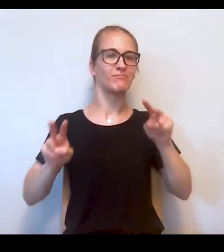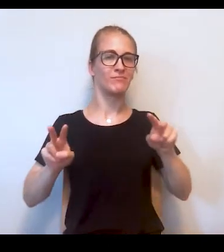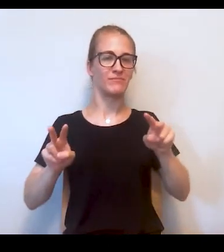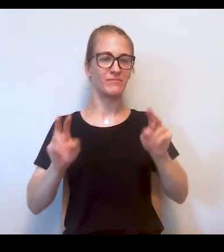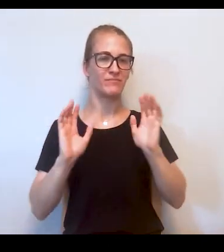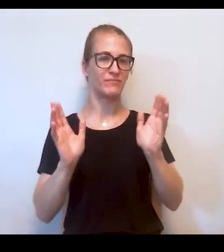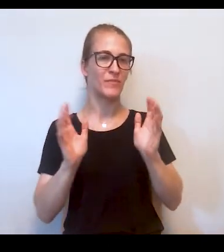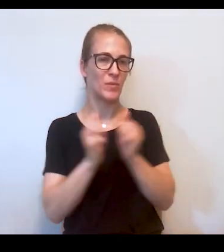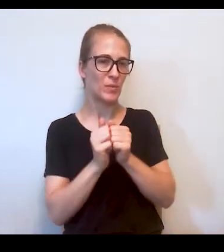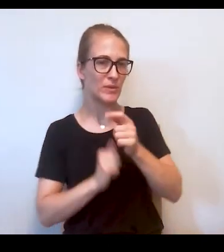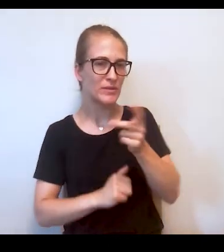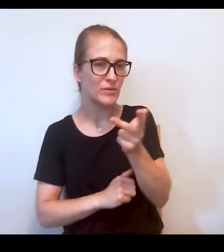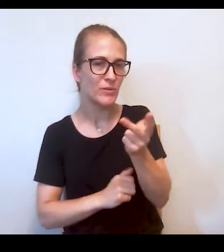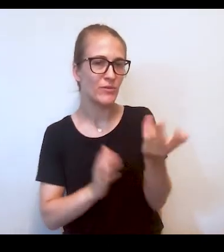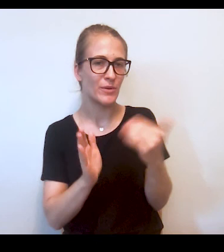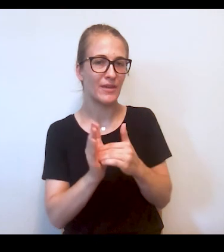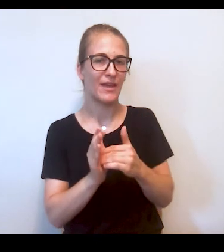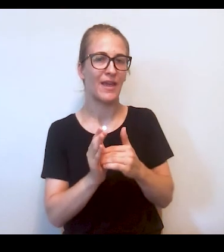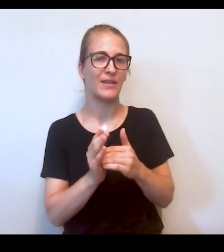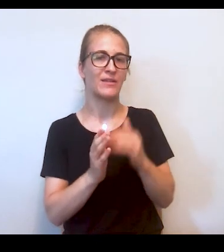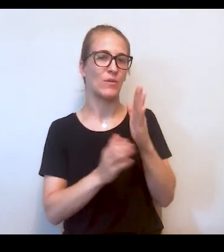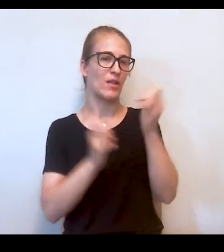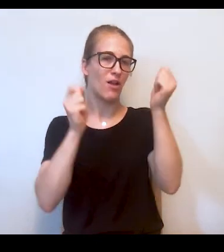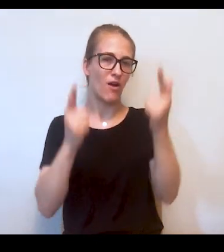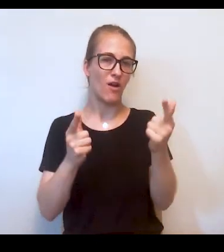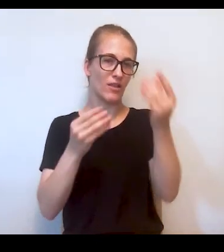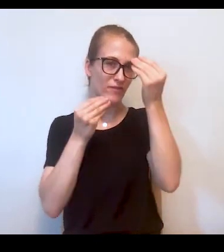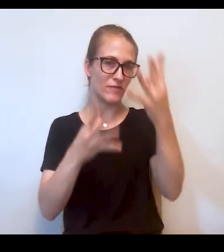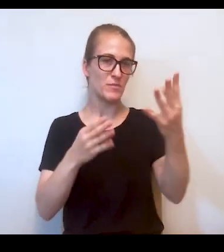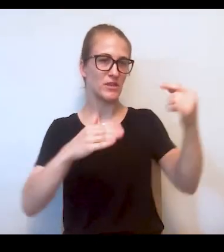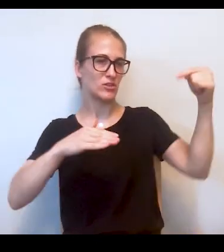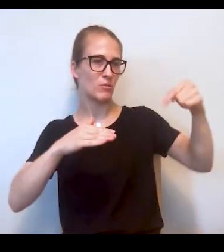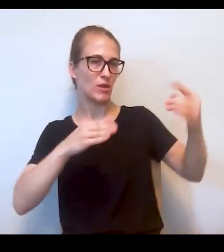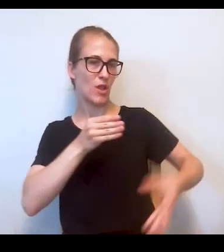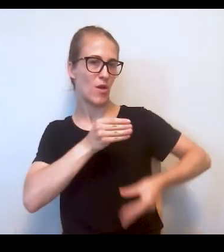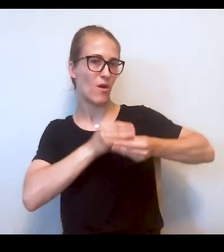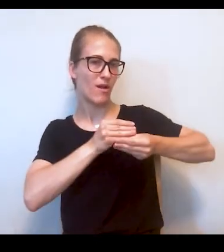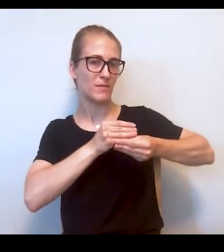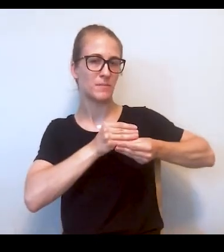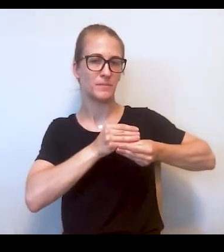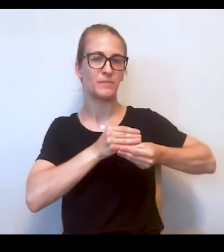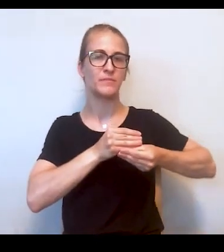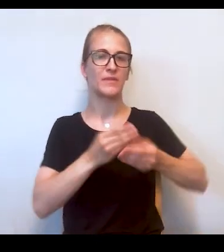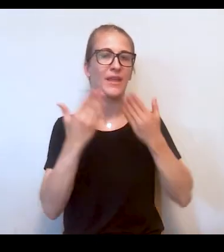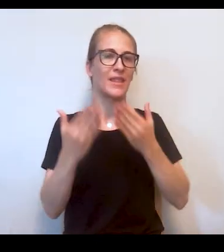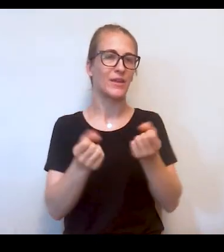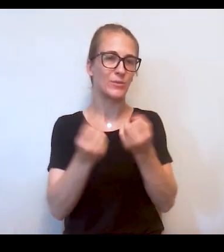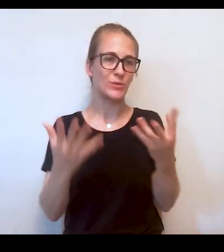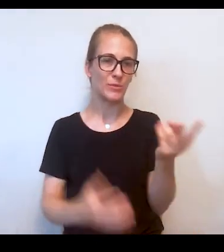Thank you so much, both of you. [Audre] Thank you so much. [L] Thank you. We really appreciate it. - We really appreciate it.